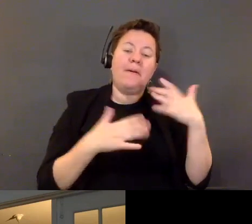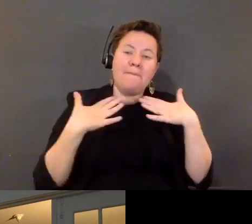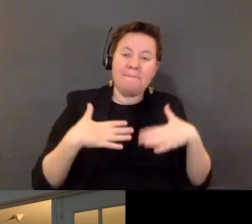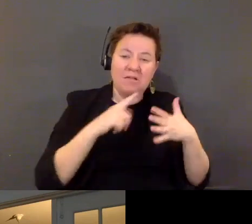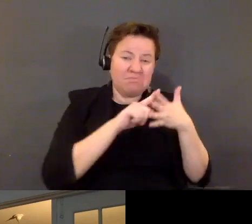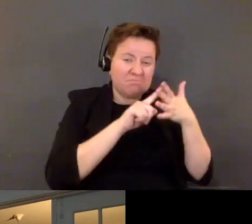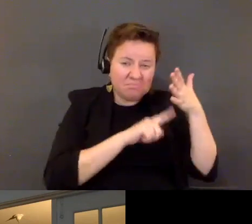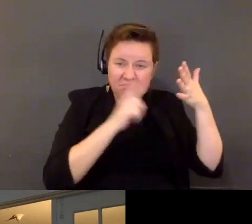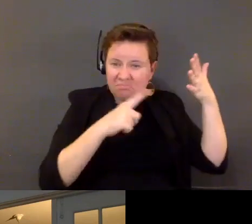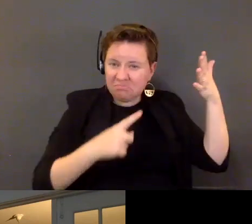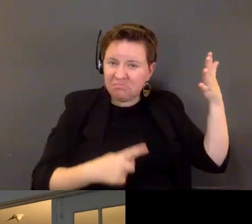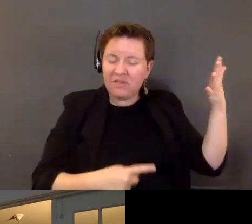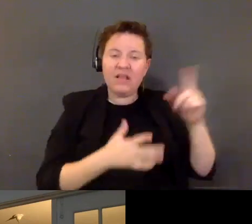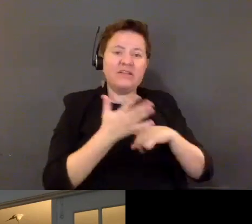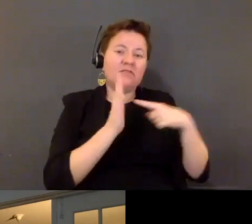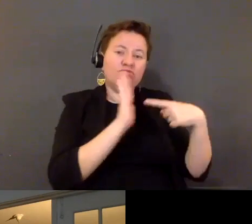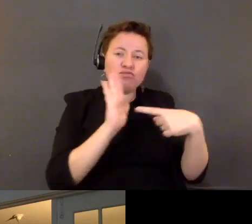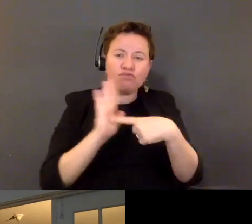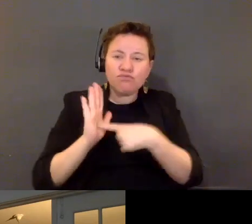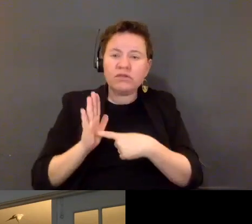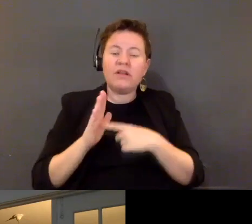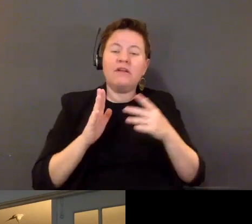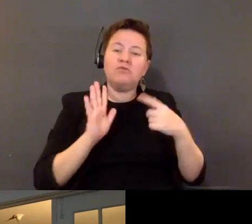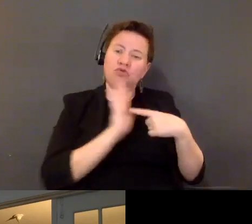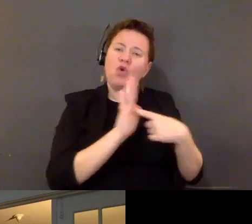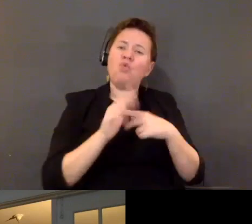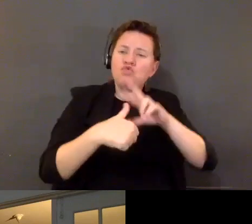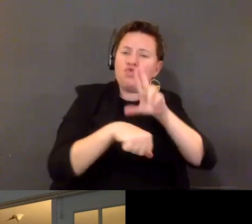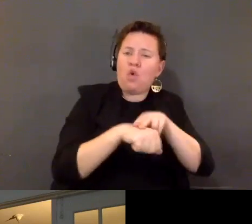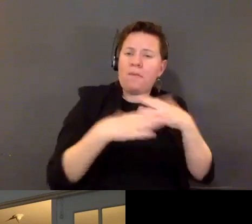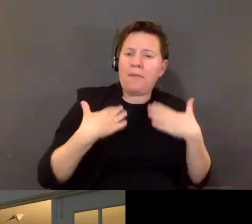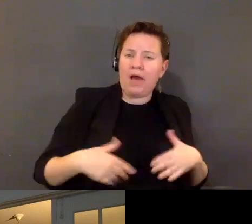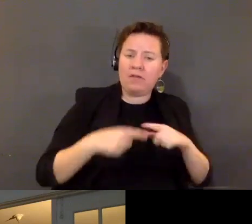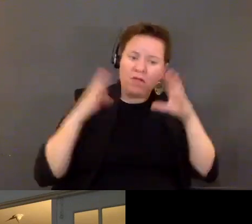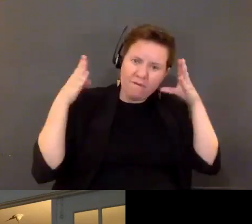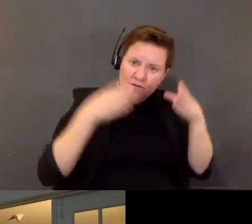some exhibits featured normative bodies but the focus of the collection was on disabilities